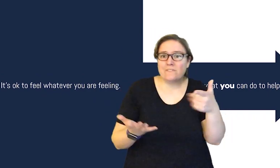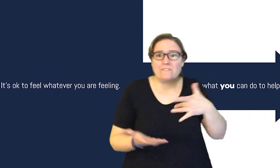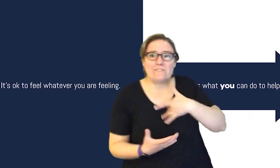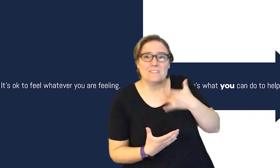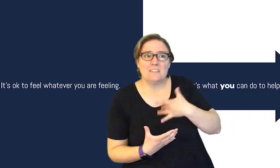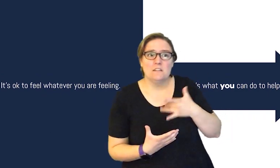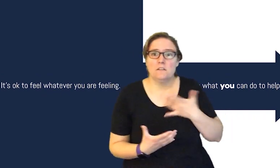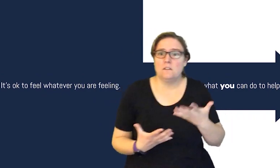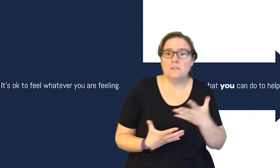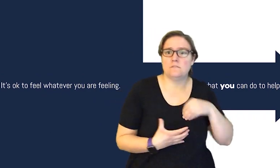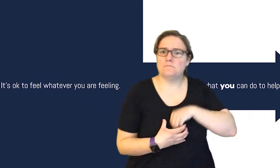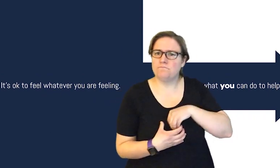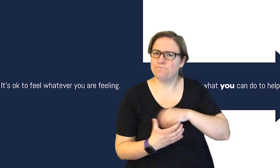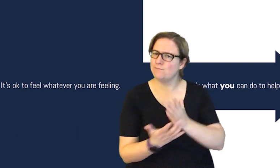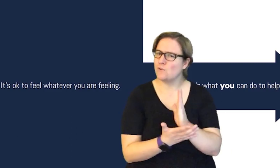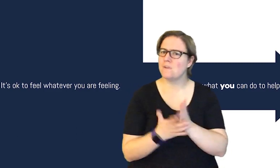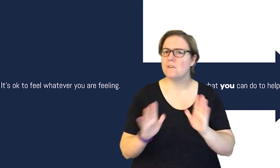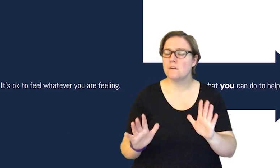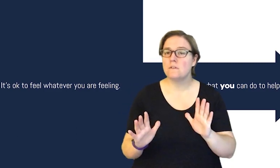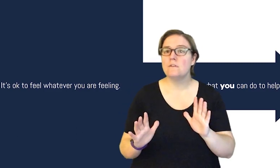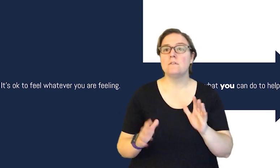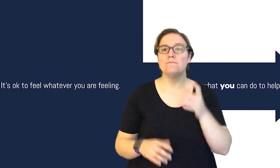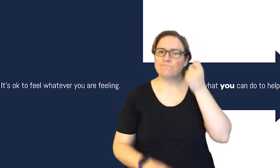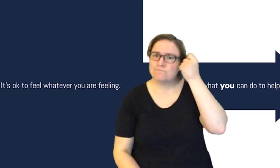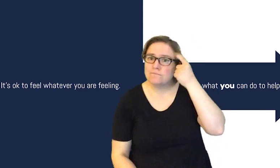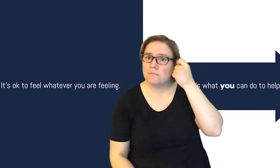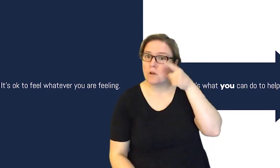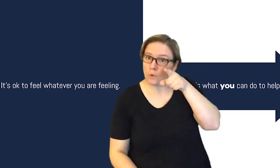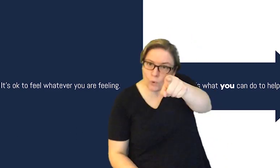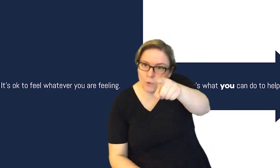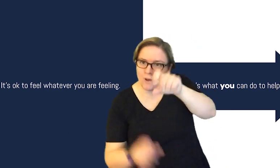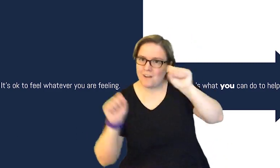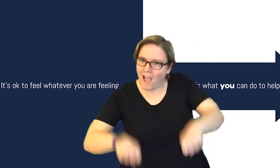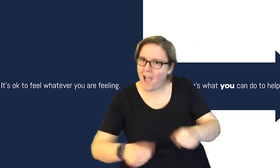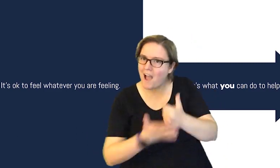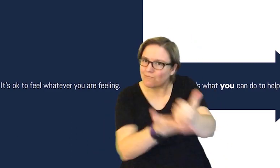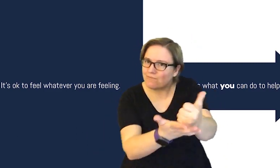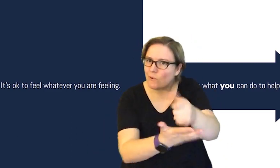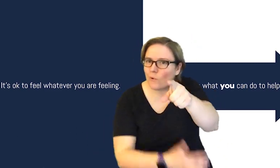It's okay to feel whatever you're feeling.